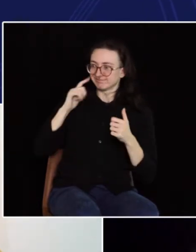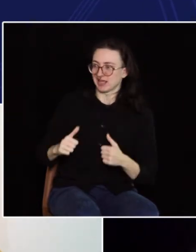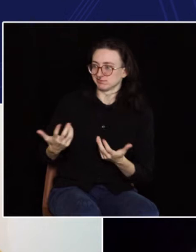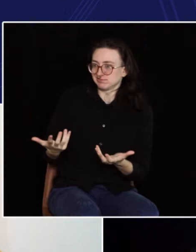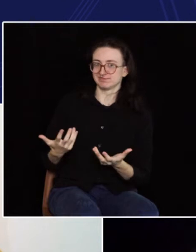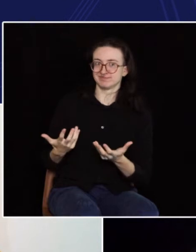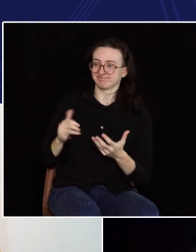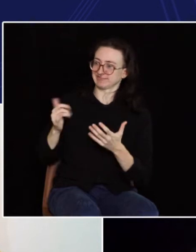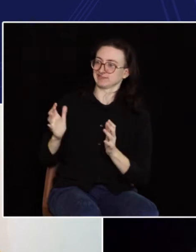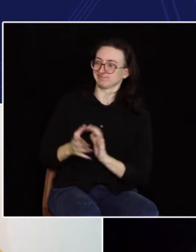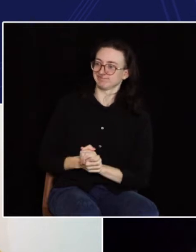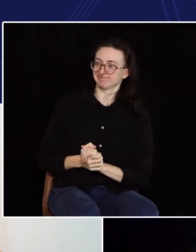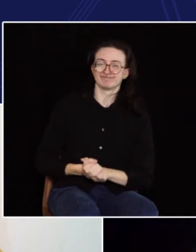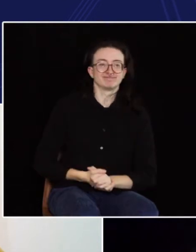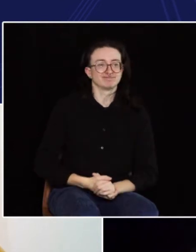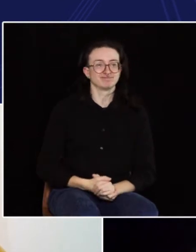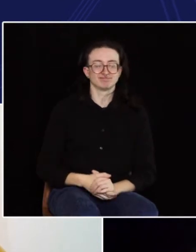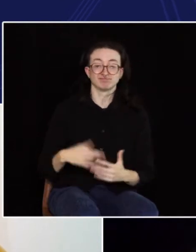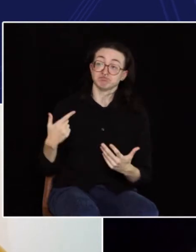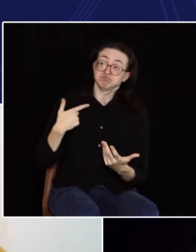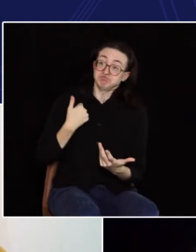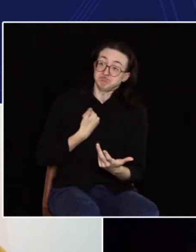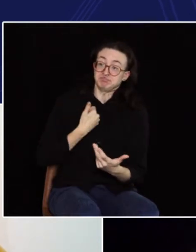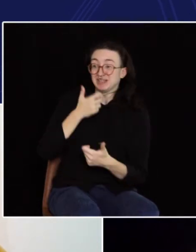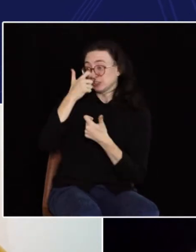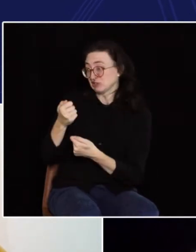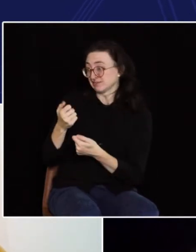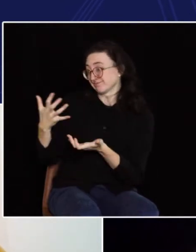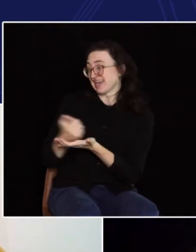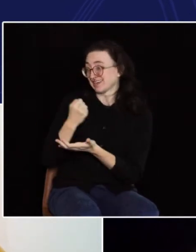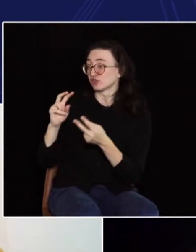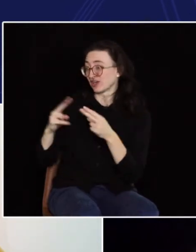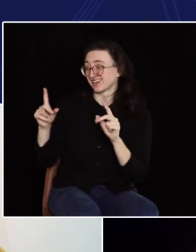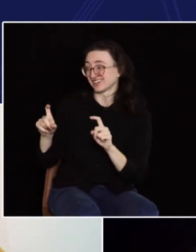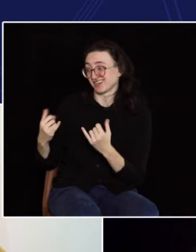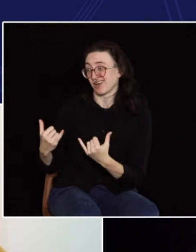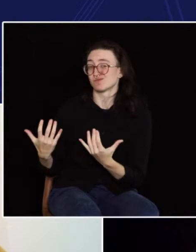and that's about it. I've actually -- I've been interested in getting genetic testing